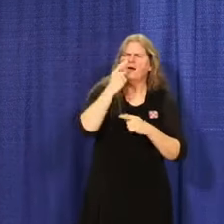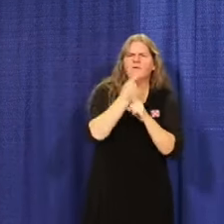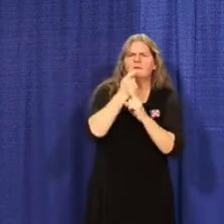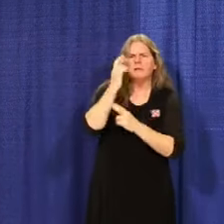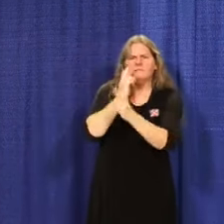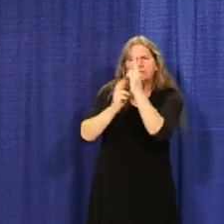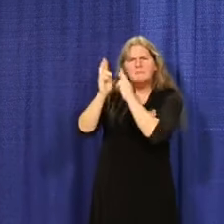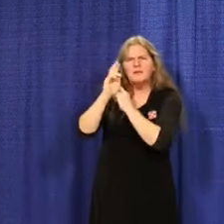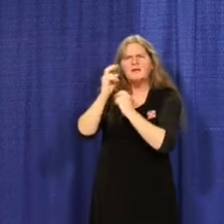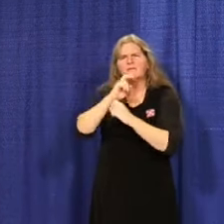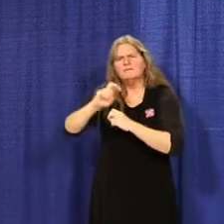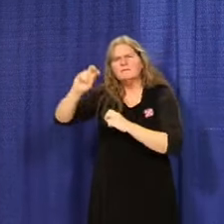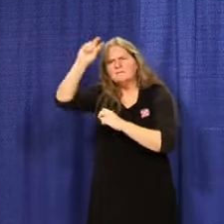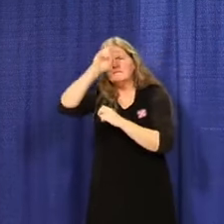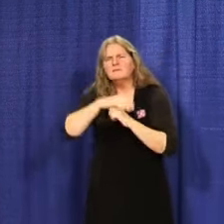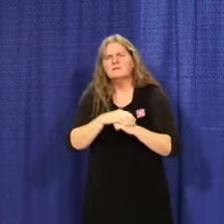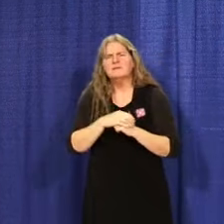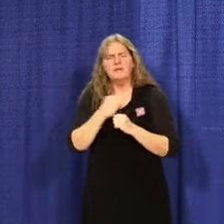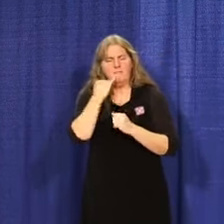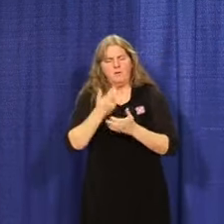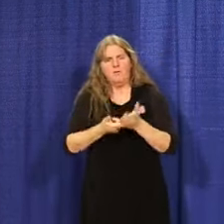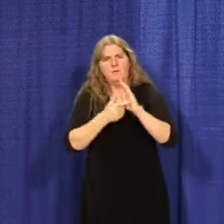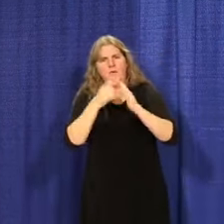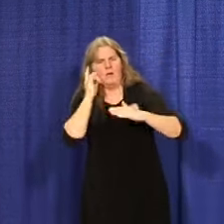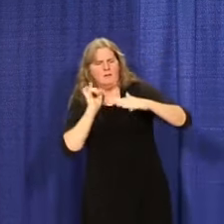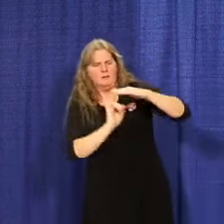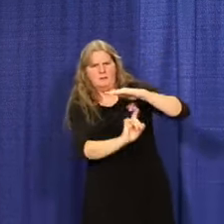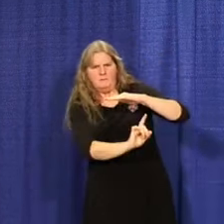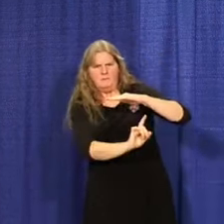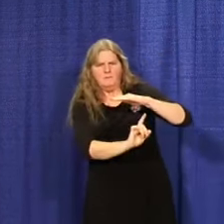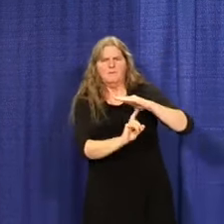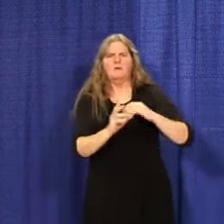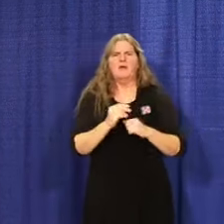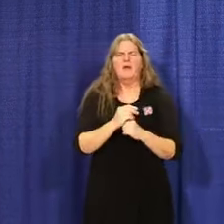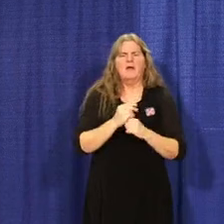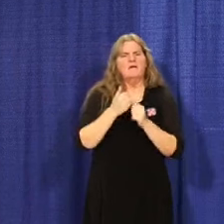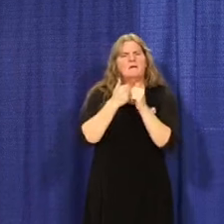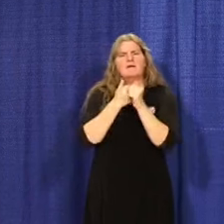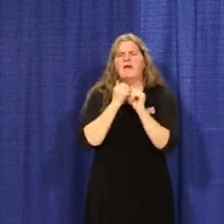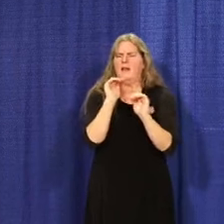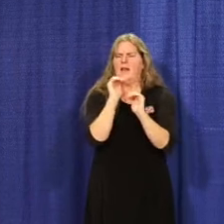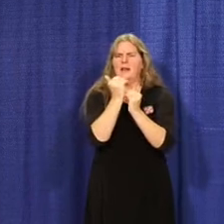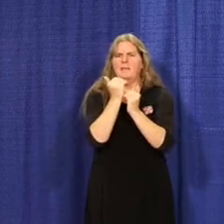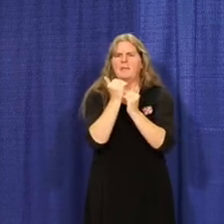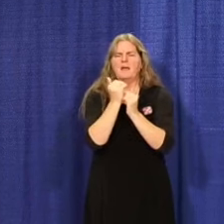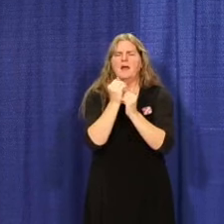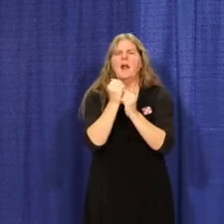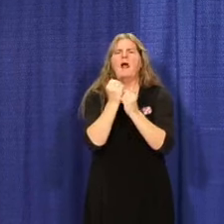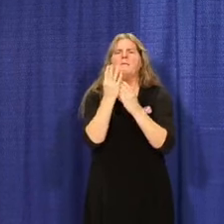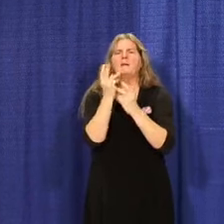self isolate as required, and follow gathering guidelines including limiting indoor social